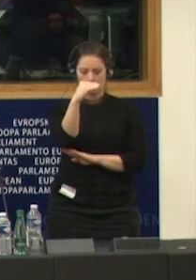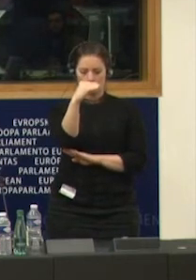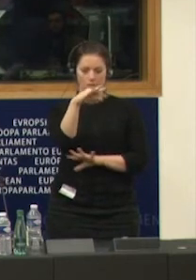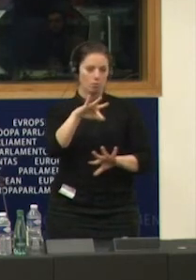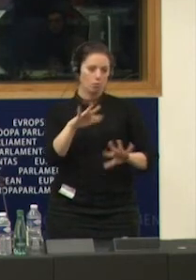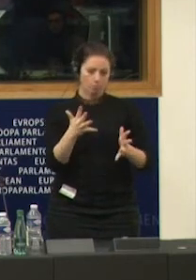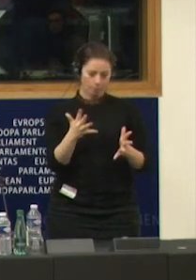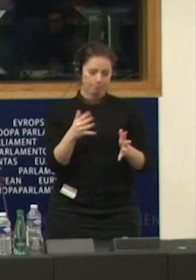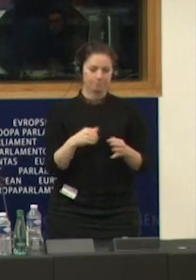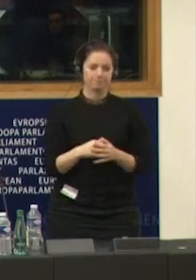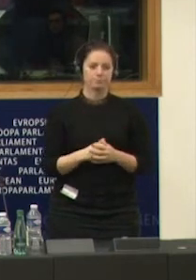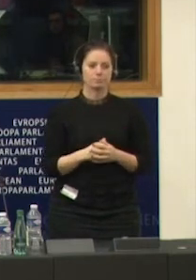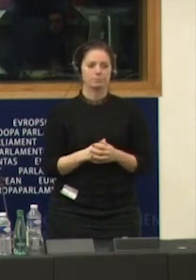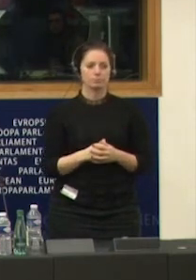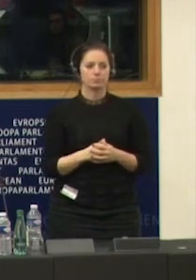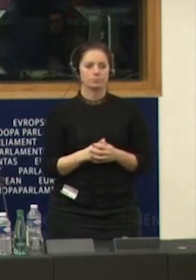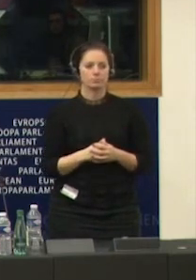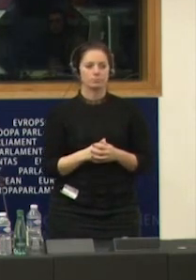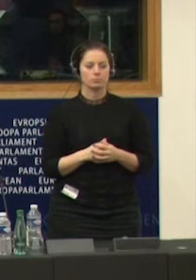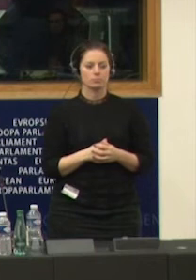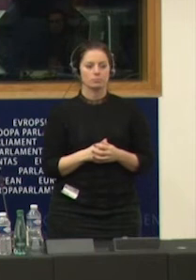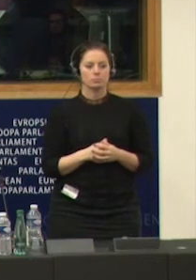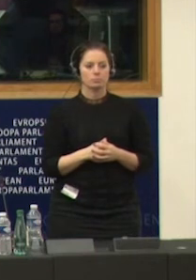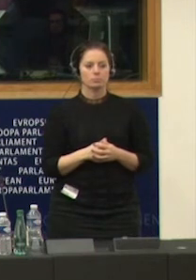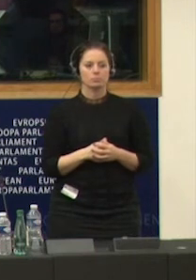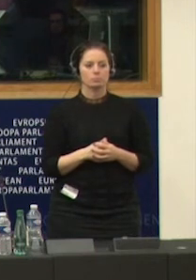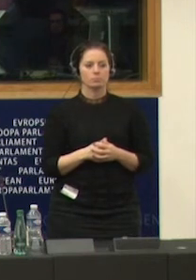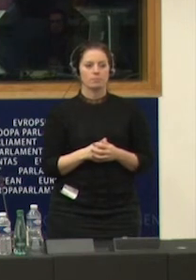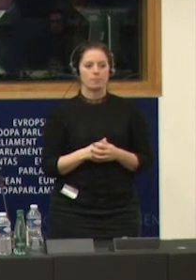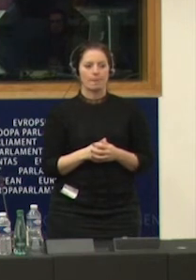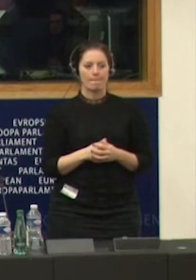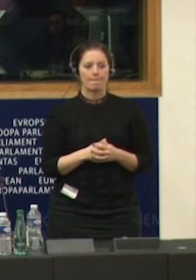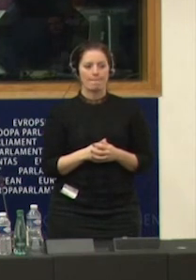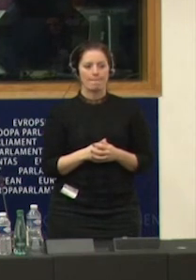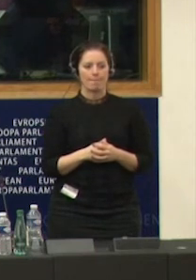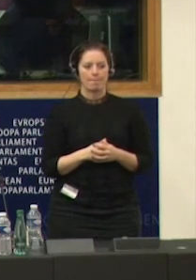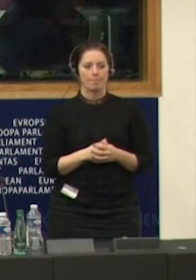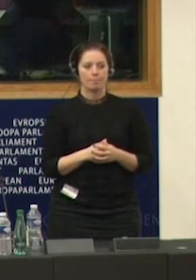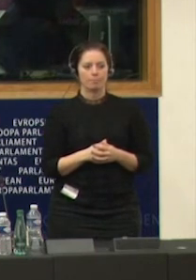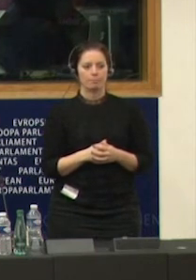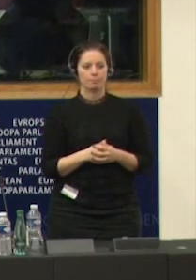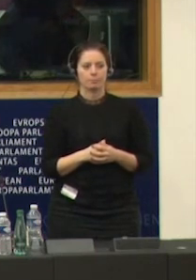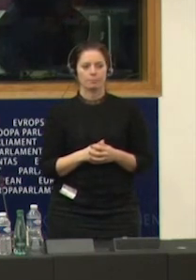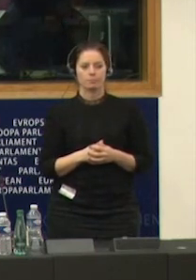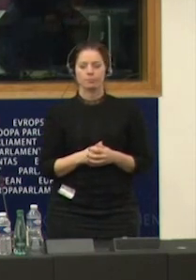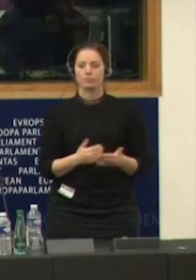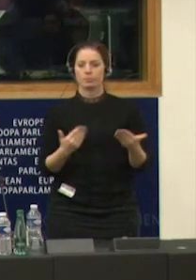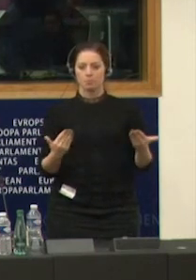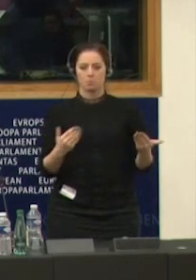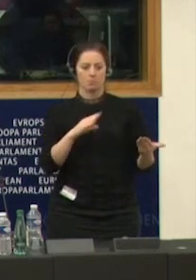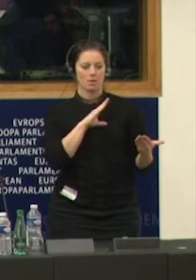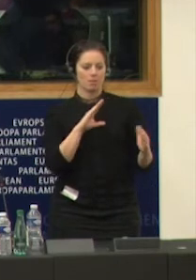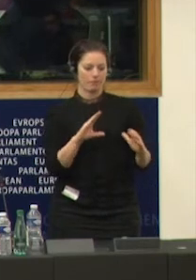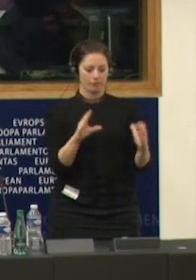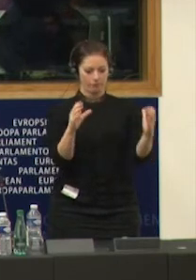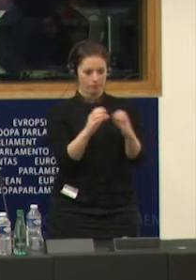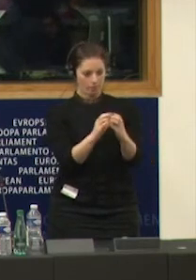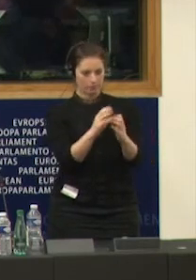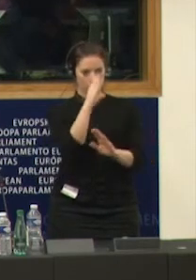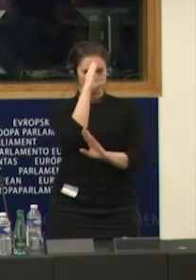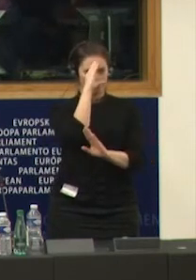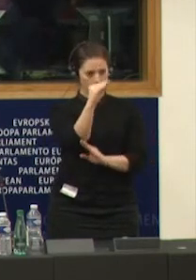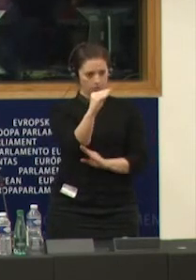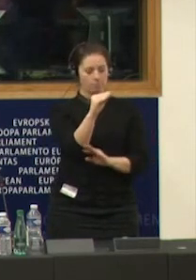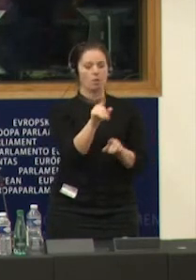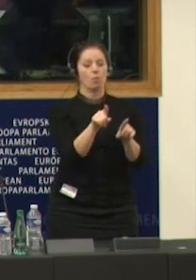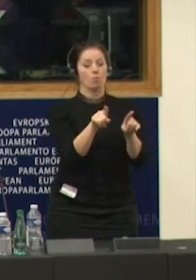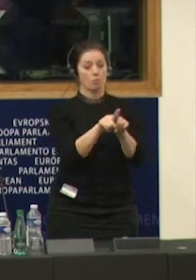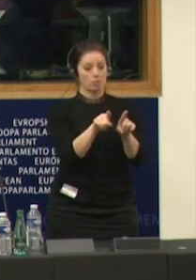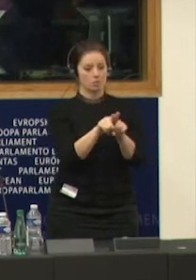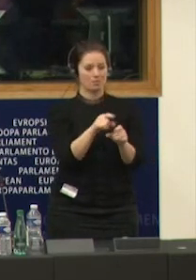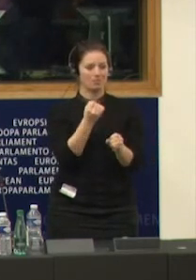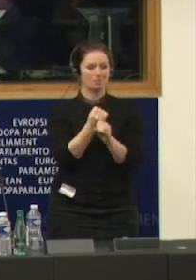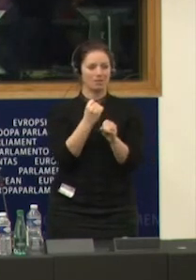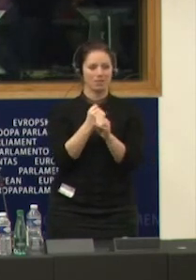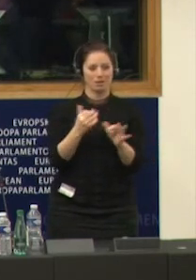Is that the integration rate is higher for those who passed the qualification long time ago. We aim for longterm sustainable